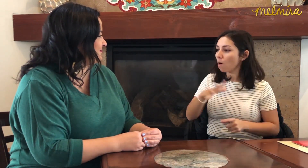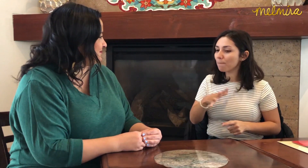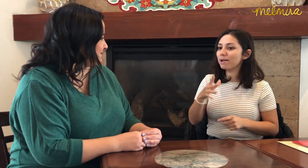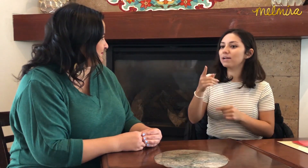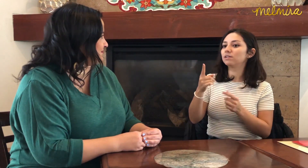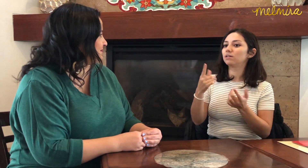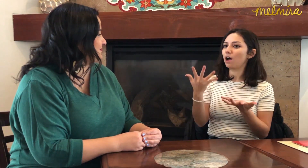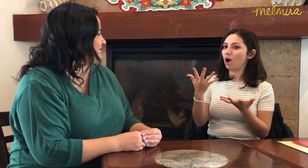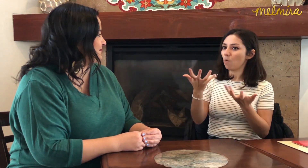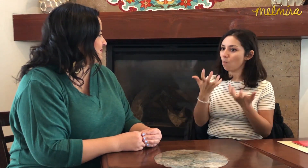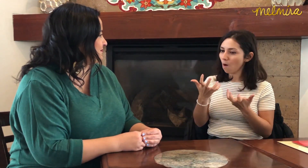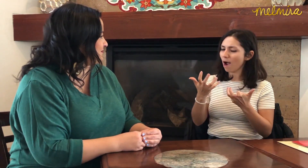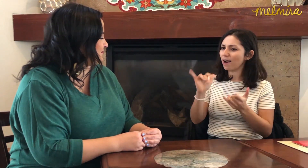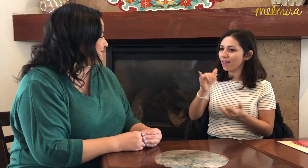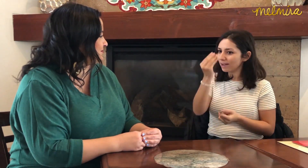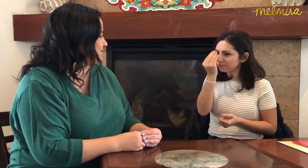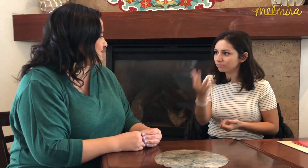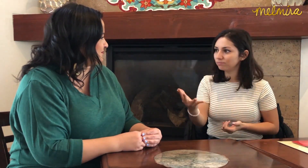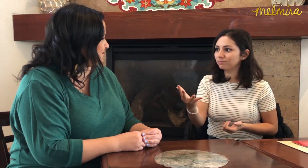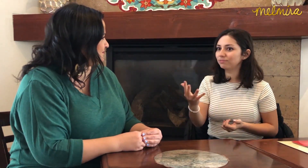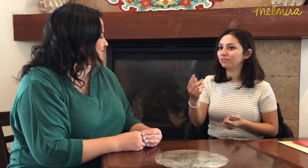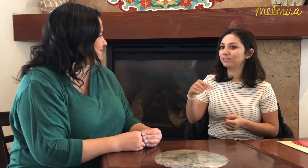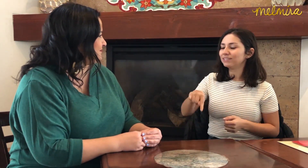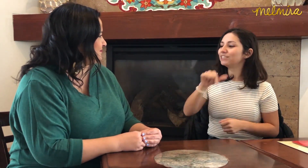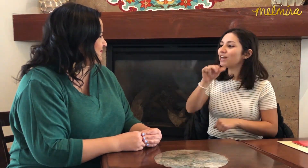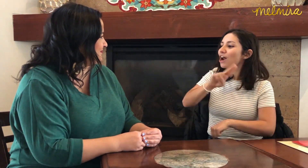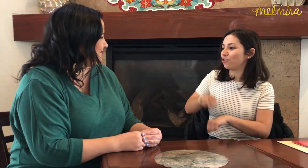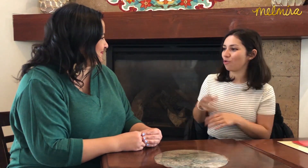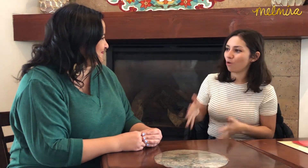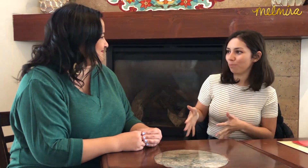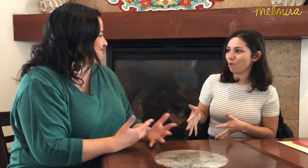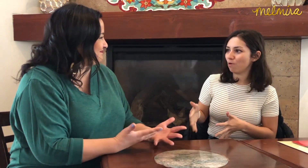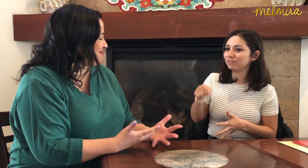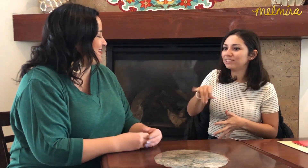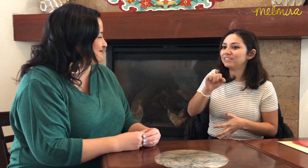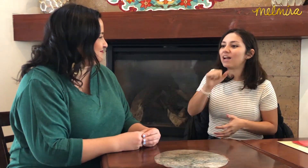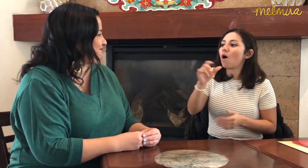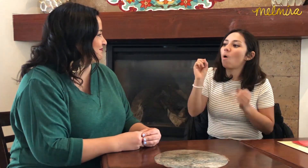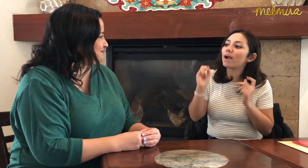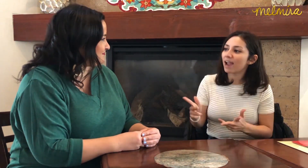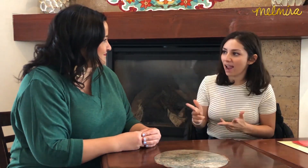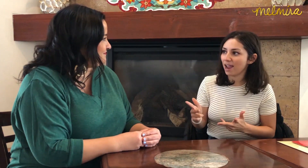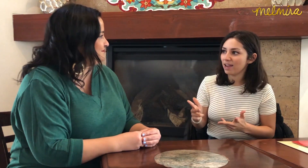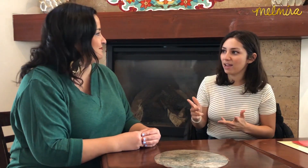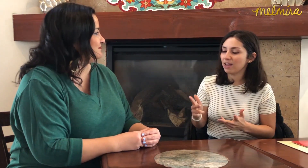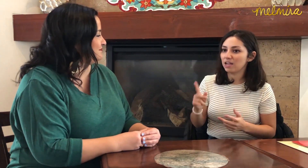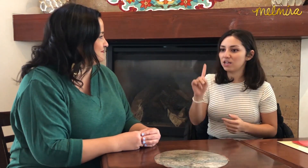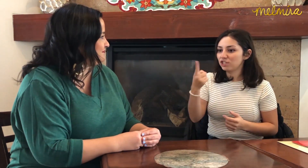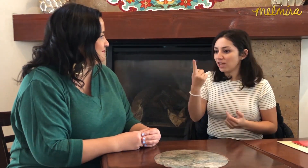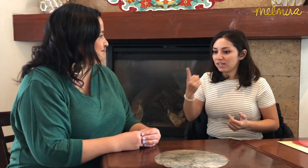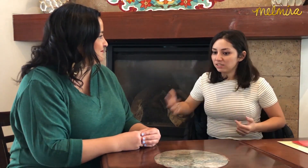But women want to be like, "Just so you know, this isn't normal. This is not okay."